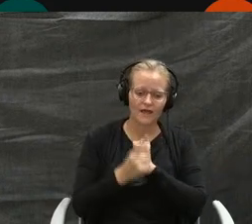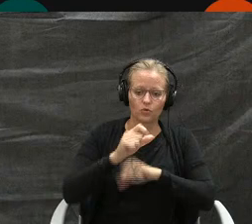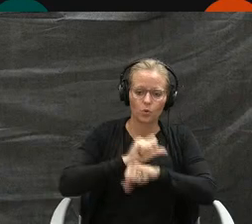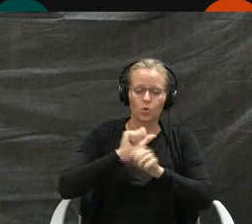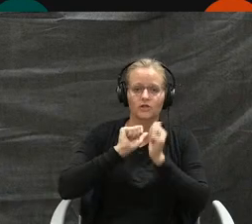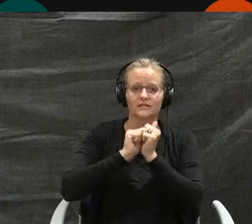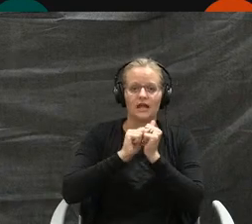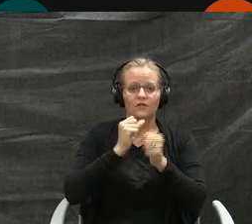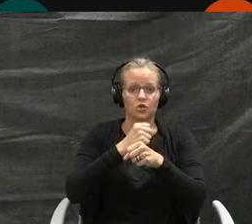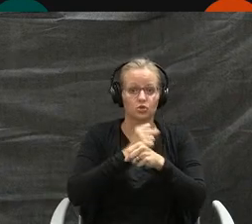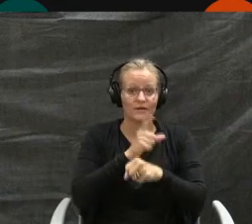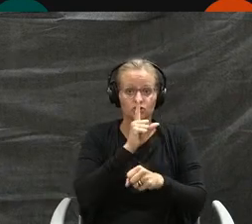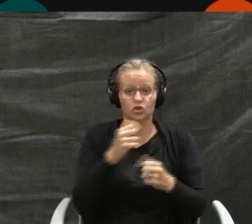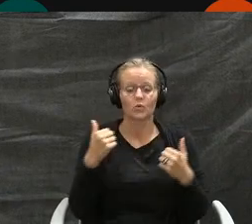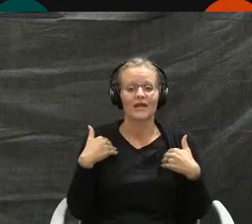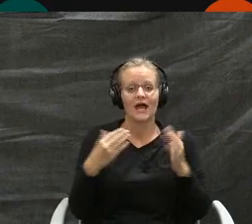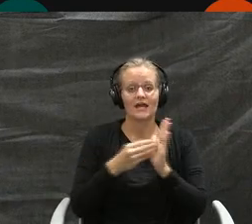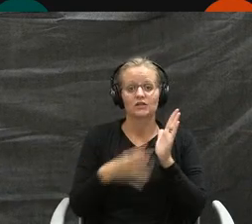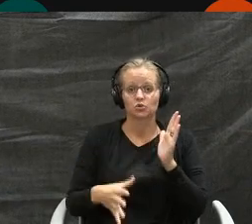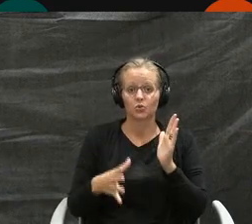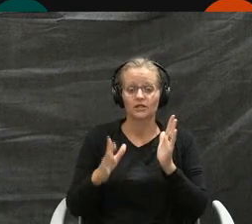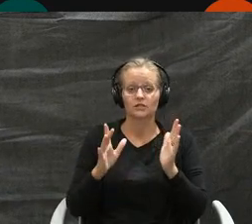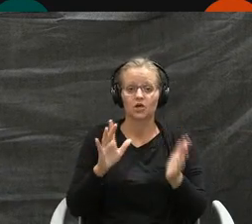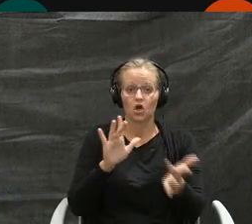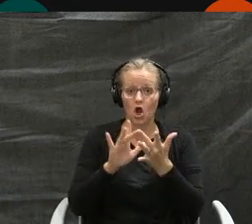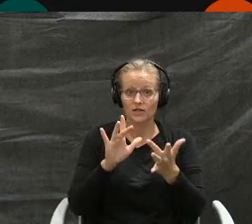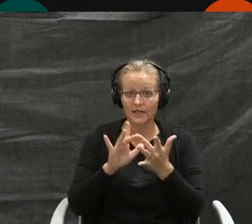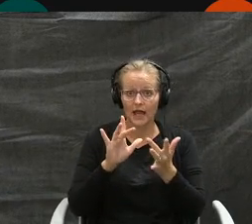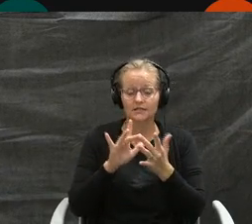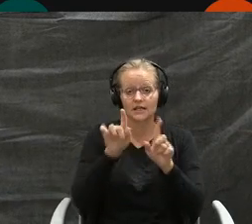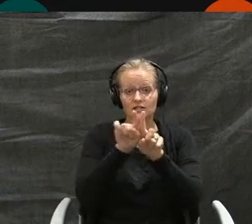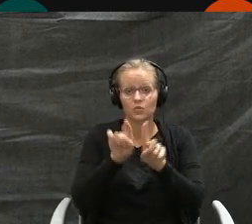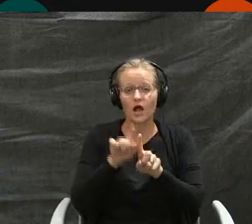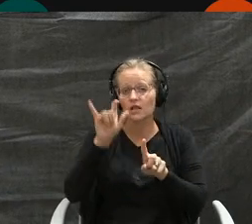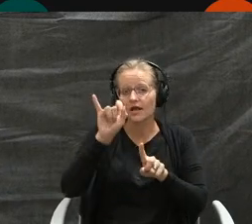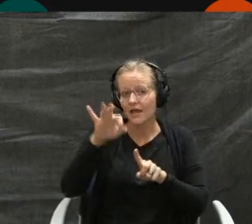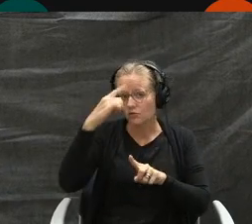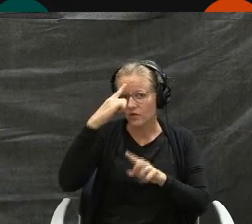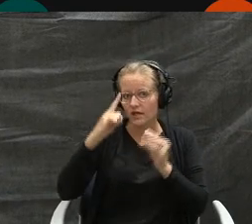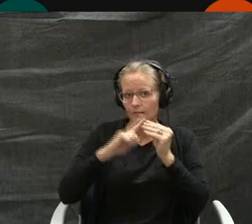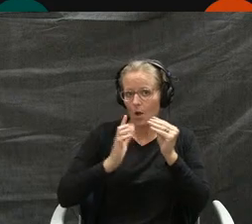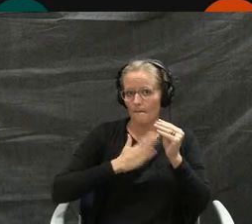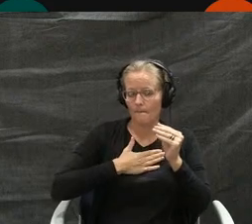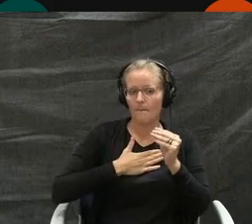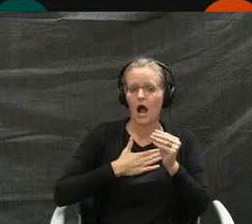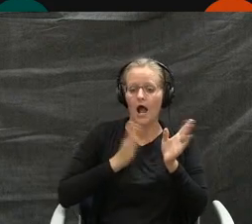sure we could have student contact as a priority and so if you think about this plan overall just in one sentence. If